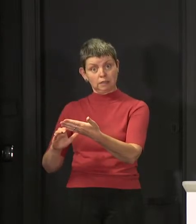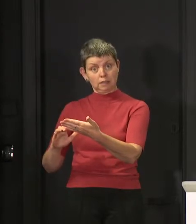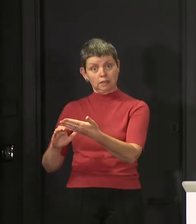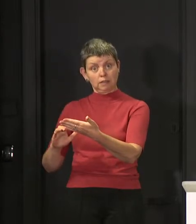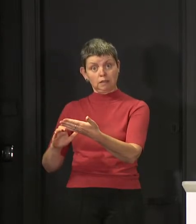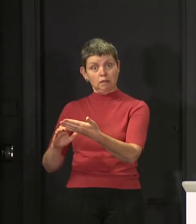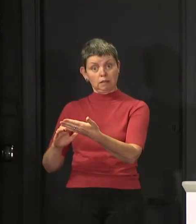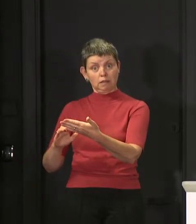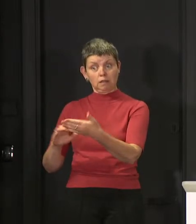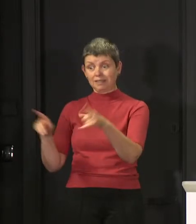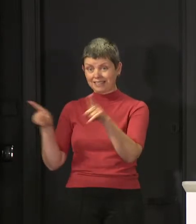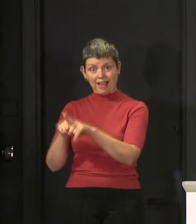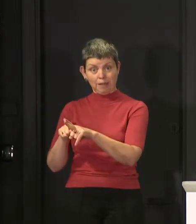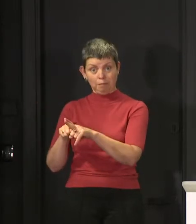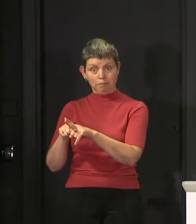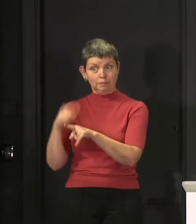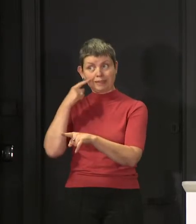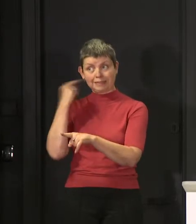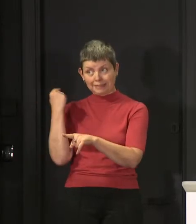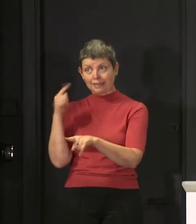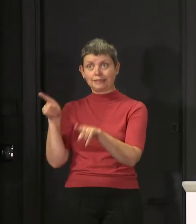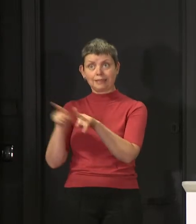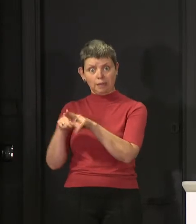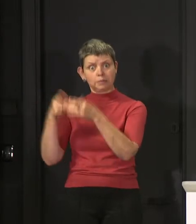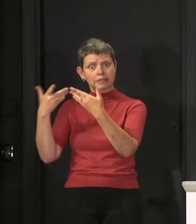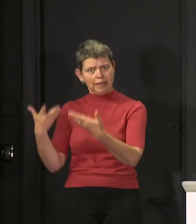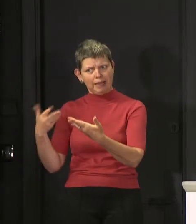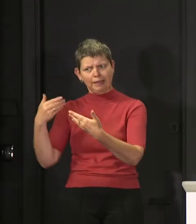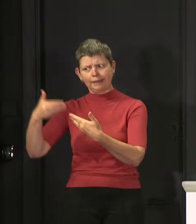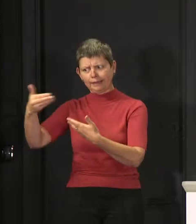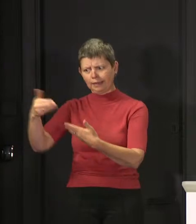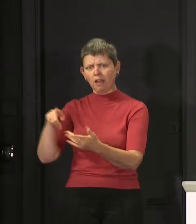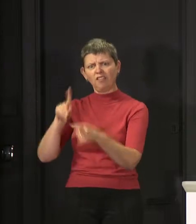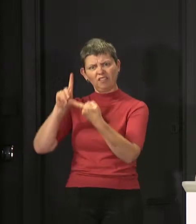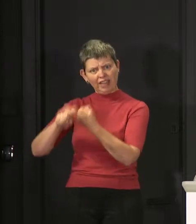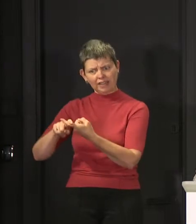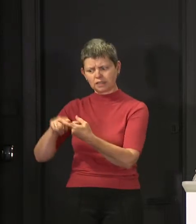few days, and that we had a fixed proposal to consider, then some of these questions